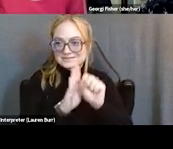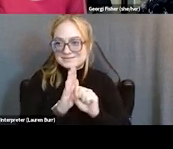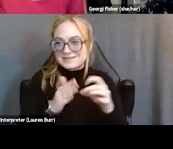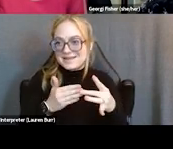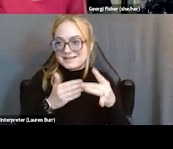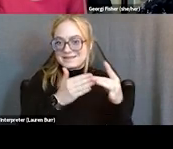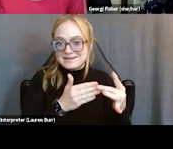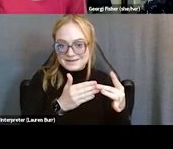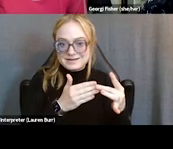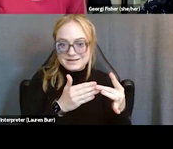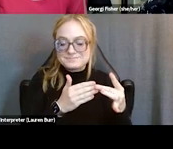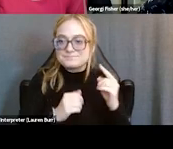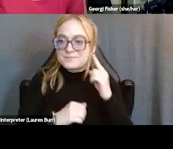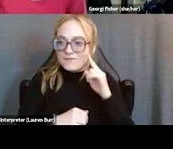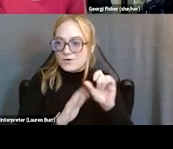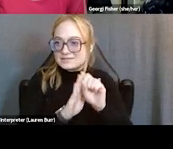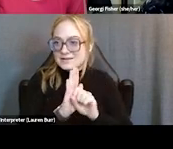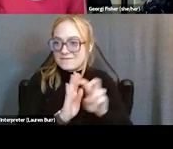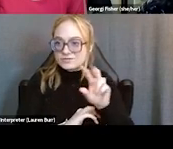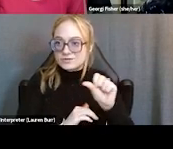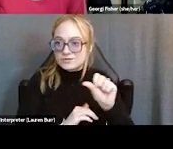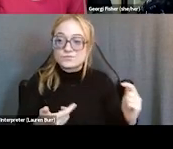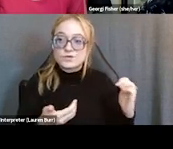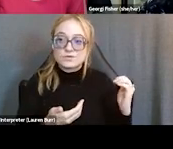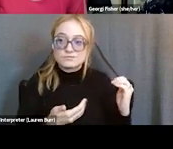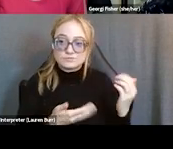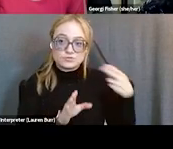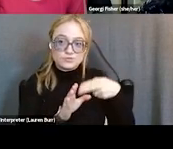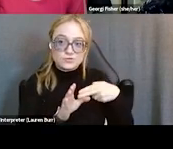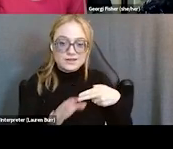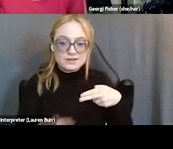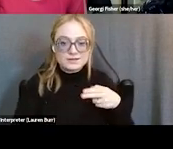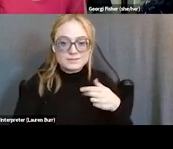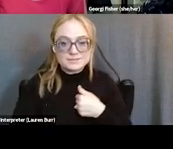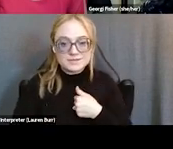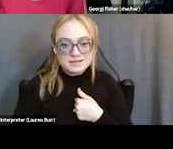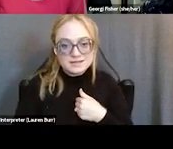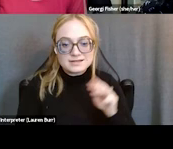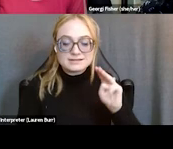And joining me is Millie Rothwell and she is the SSA area work incentives coordinator.